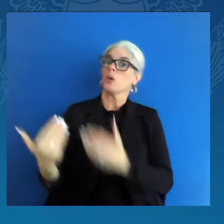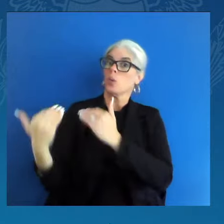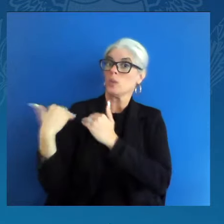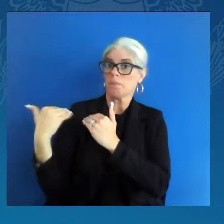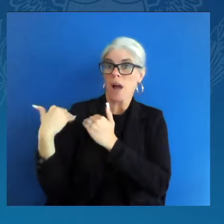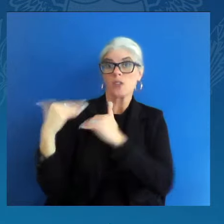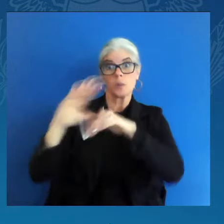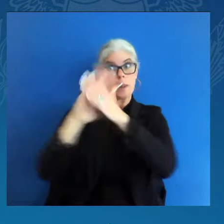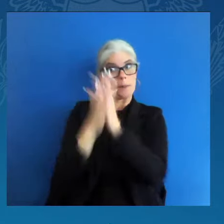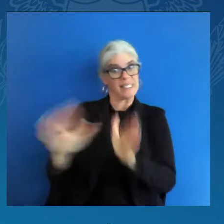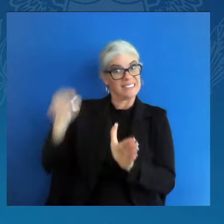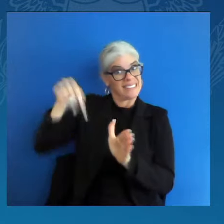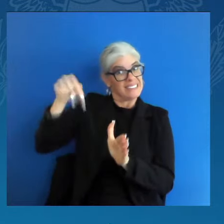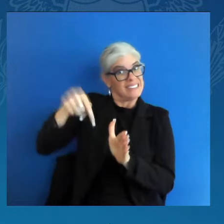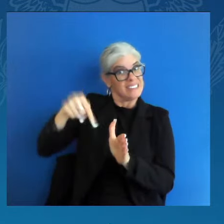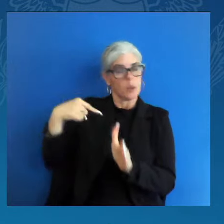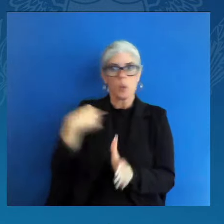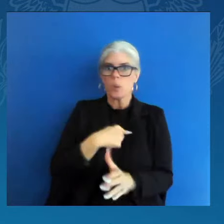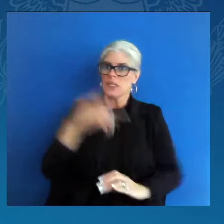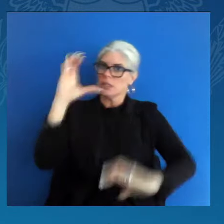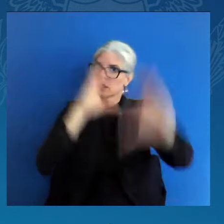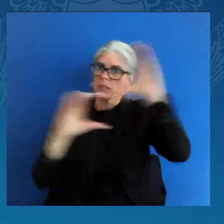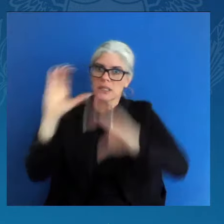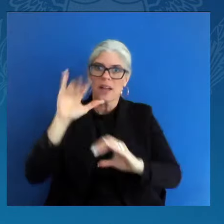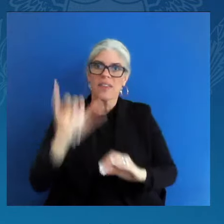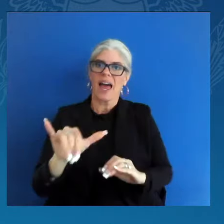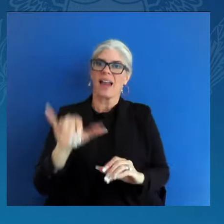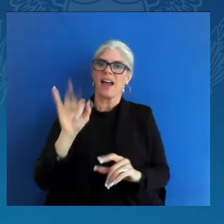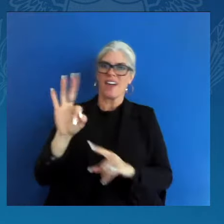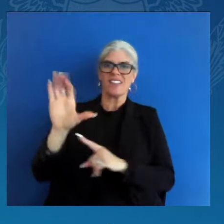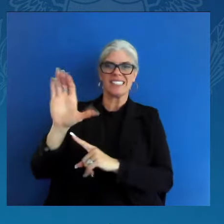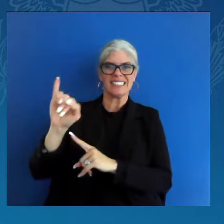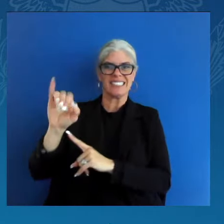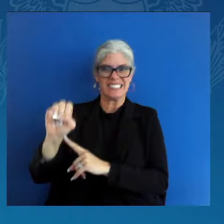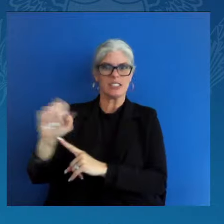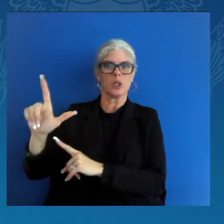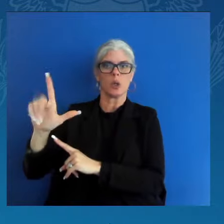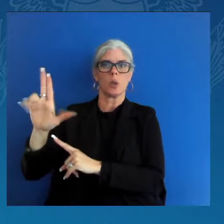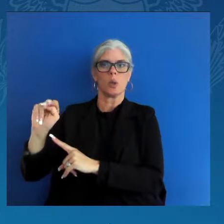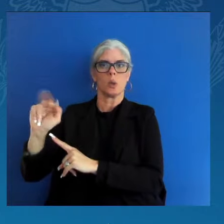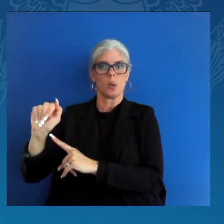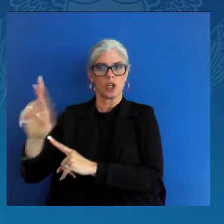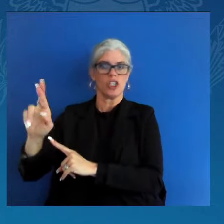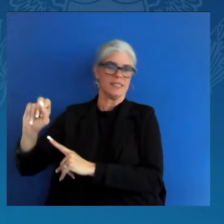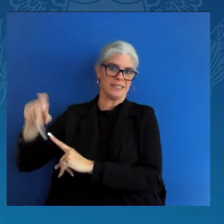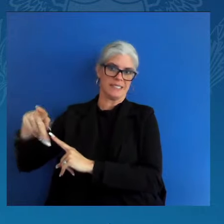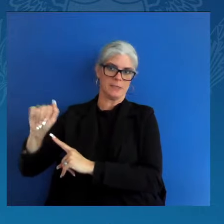we're now seeing important work being led by NASA, NSF with cooperation from OSTP